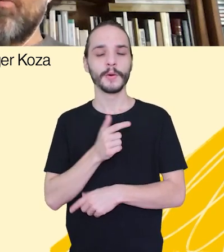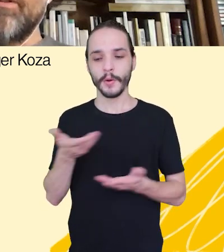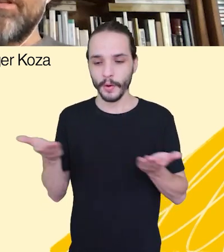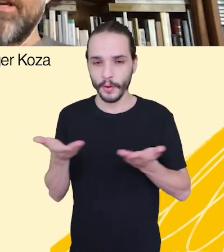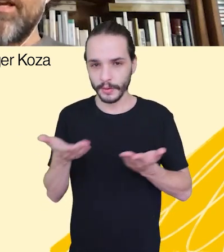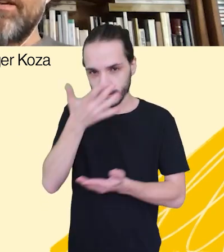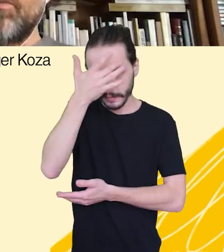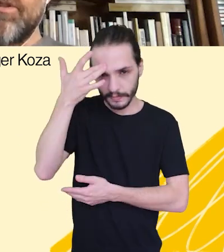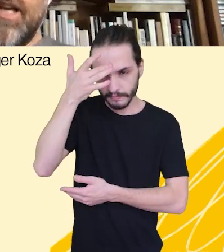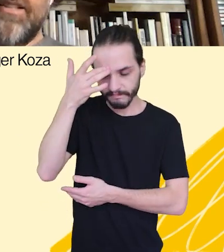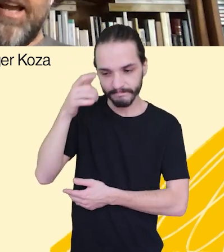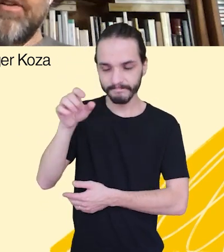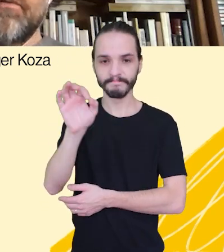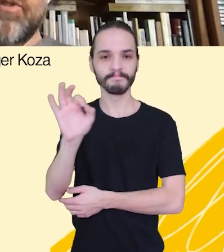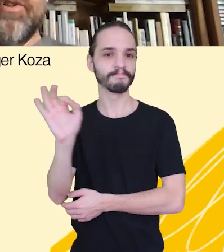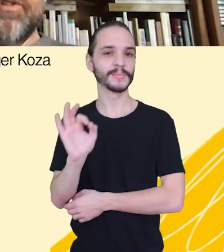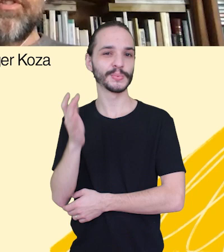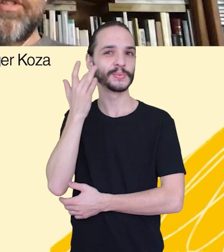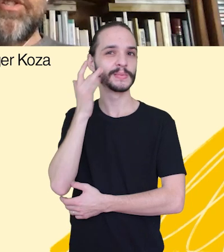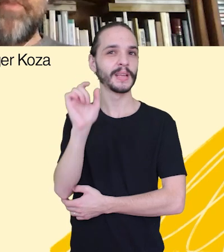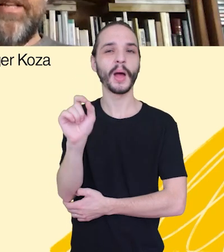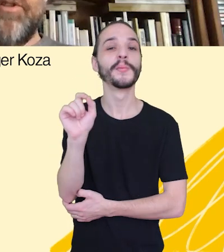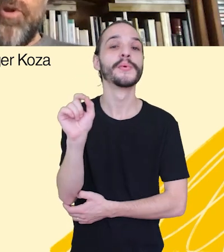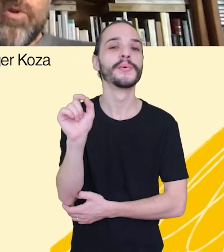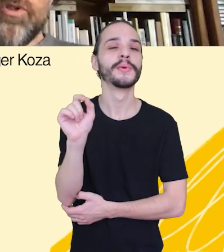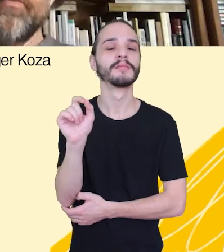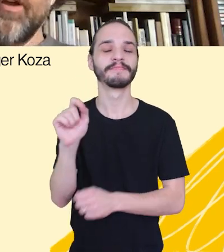when that kind of resource is being used.